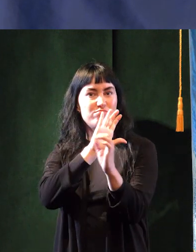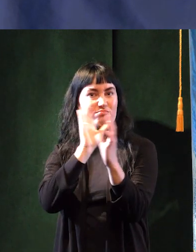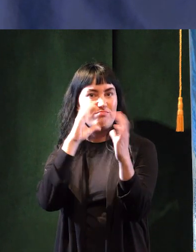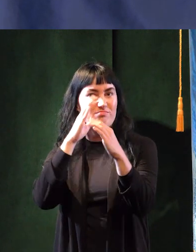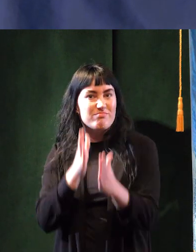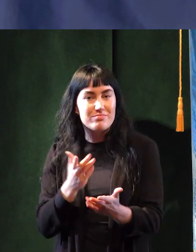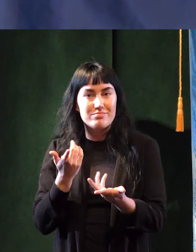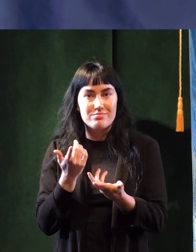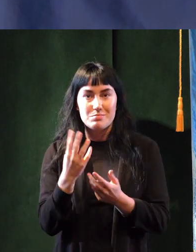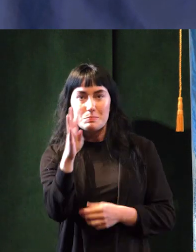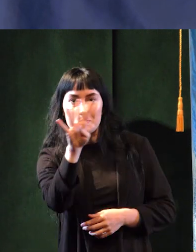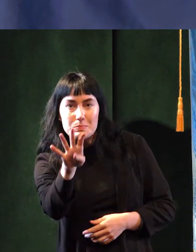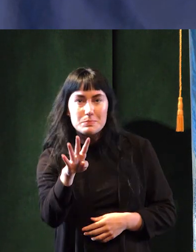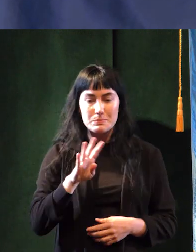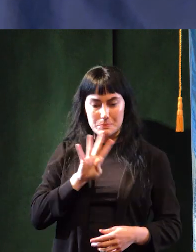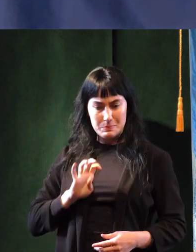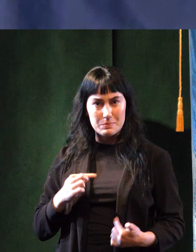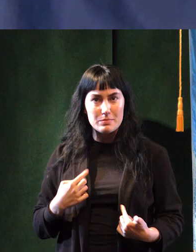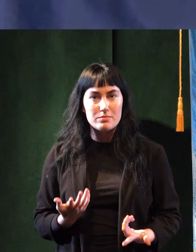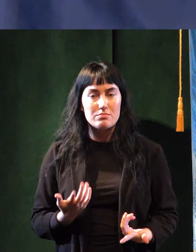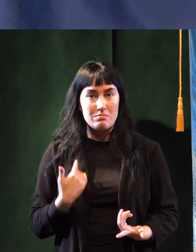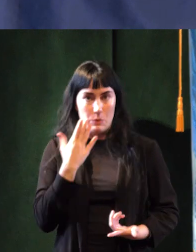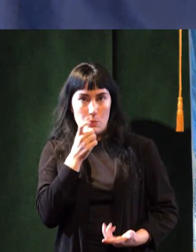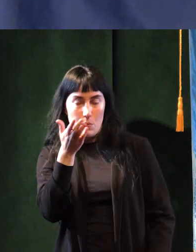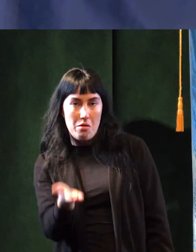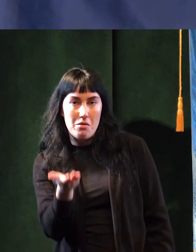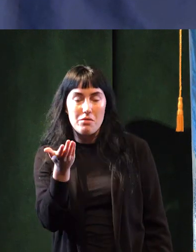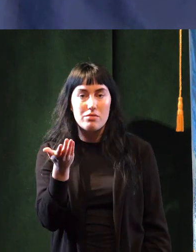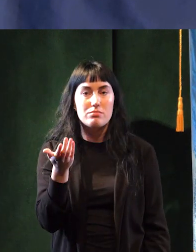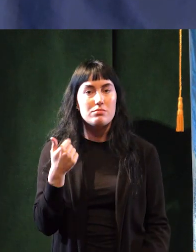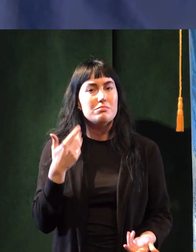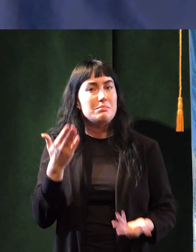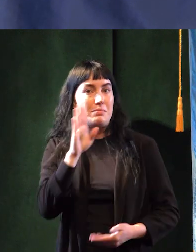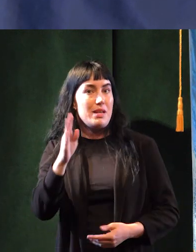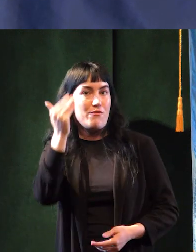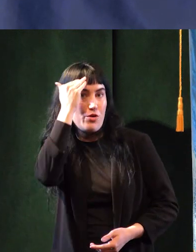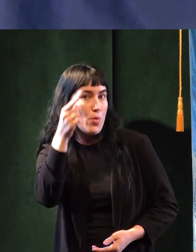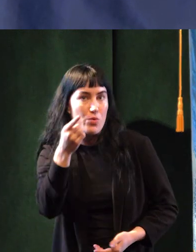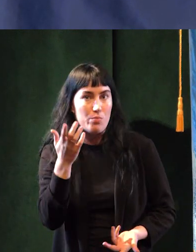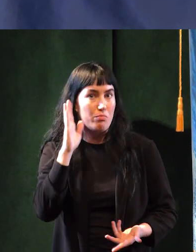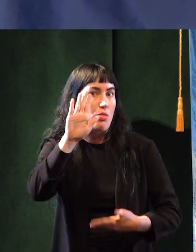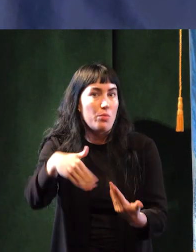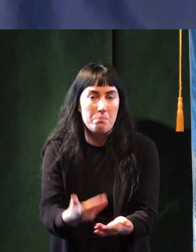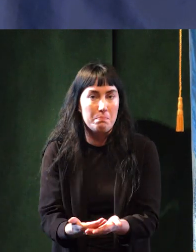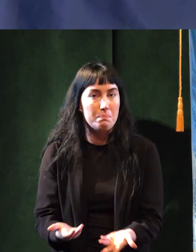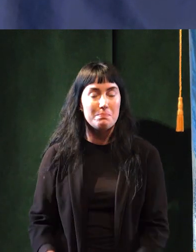I cannot say who you are I may never know you completely but I trust that you